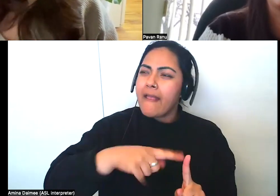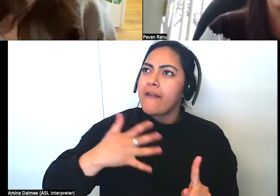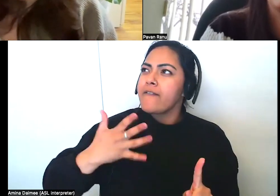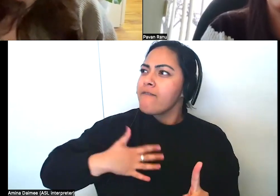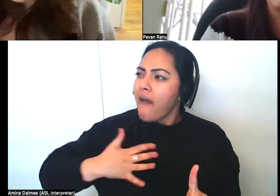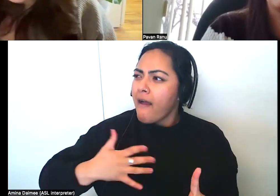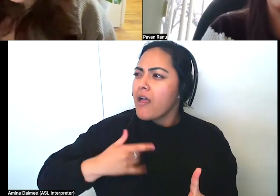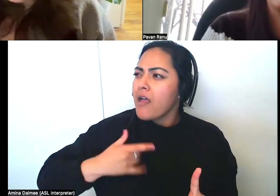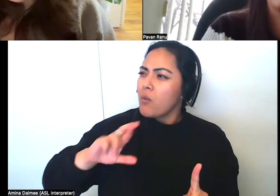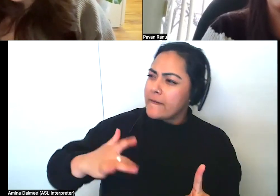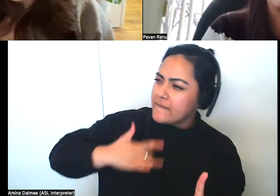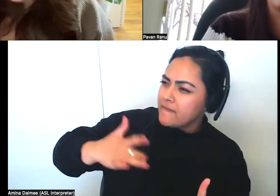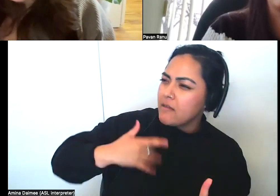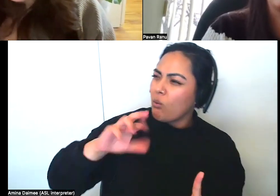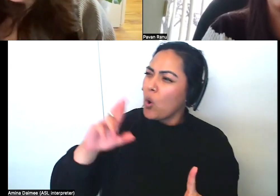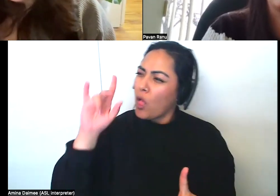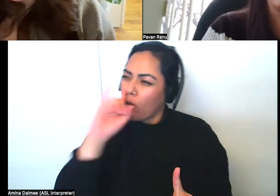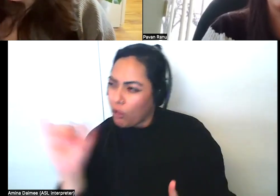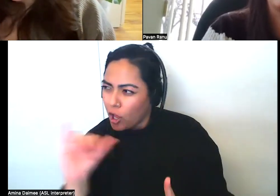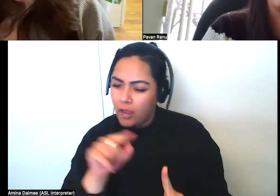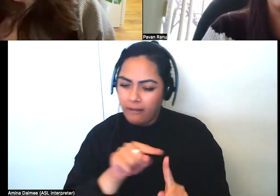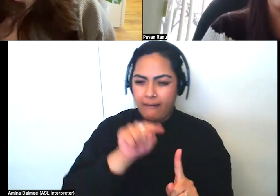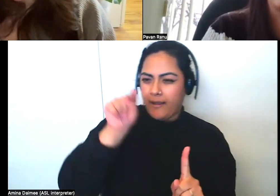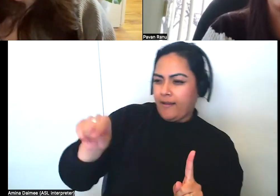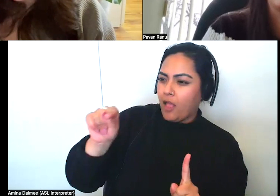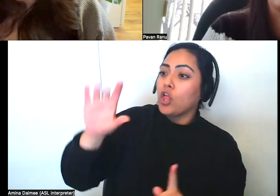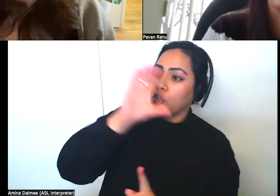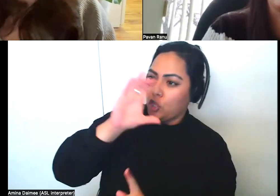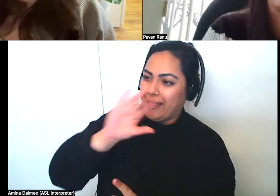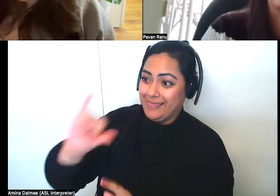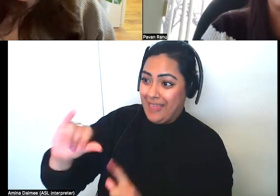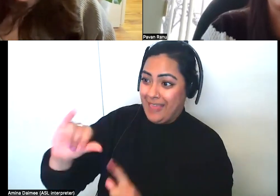kind of help you discover where you might wanna focus your searches if you're using subject-level